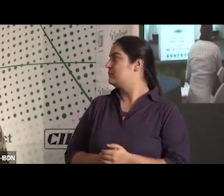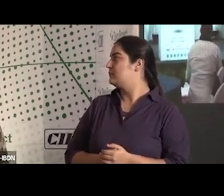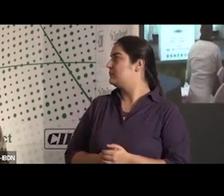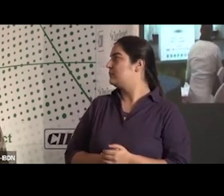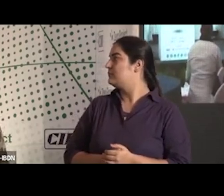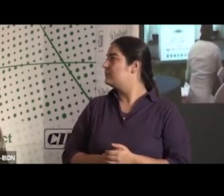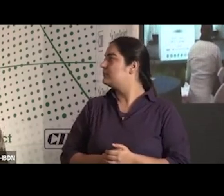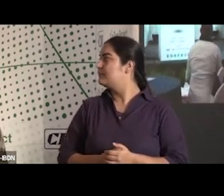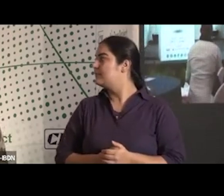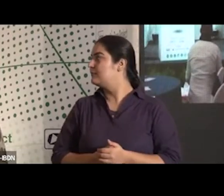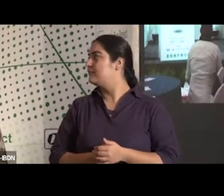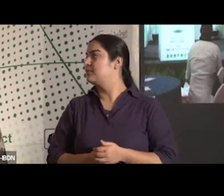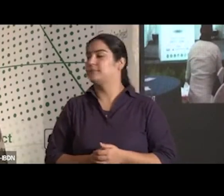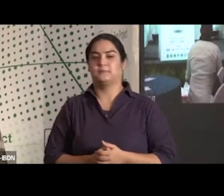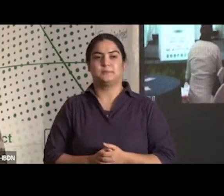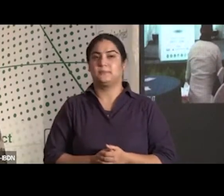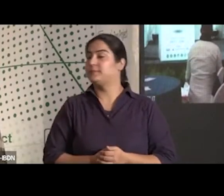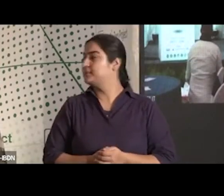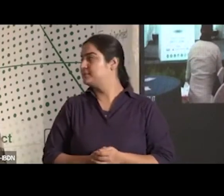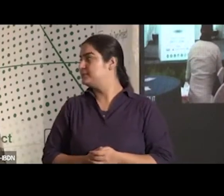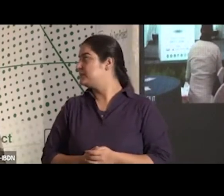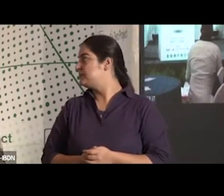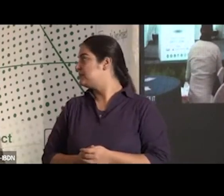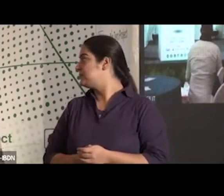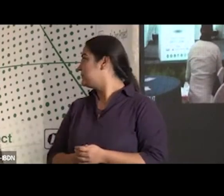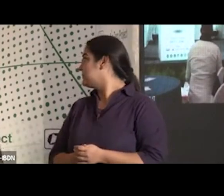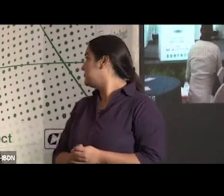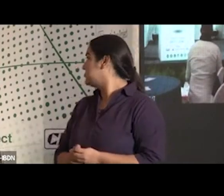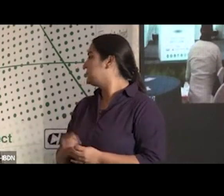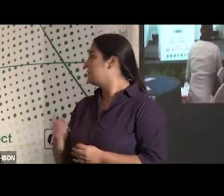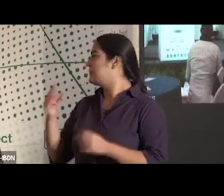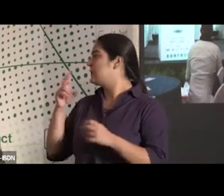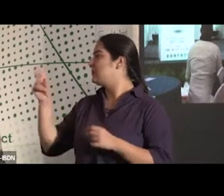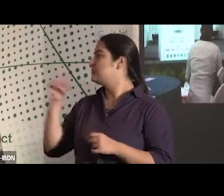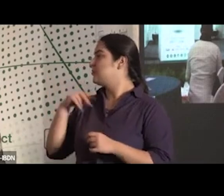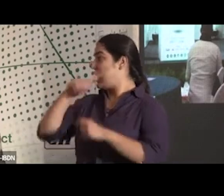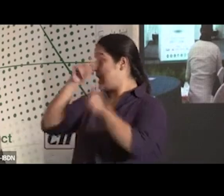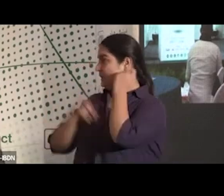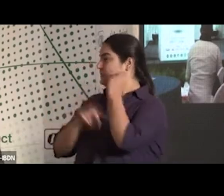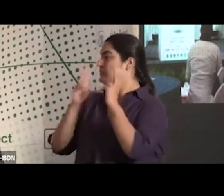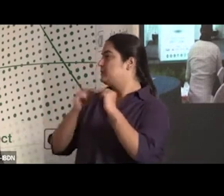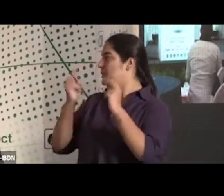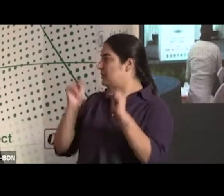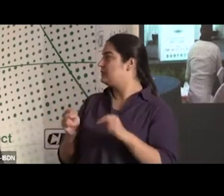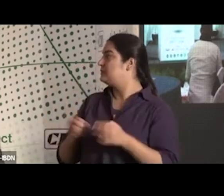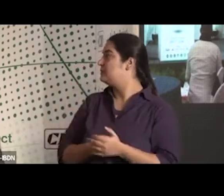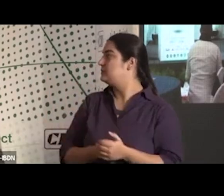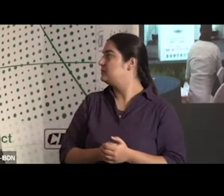And default if a student and it's your job to do to complete the job so that the sign language interpreters did a good job.